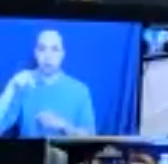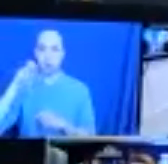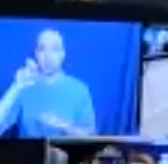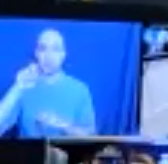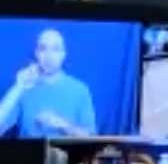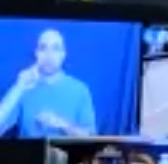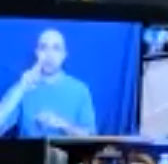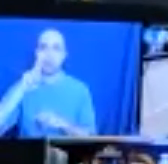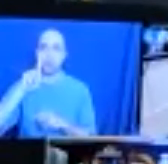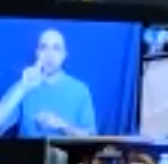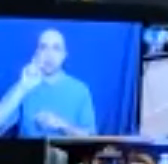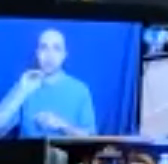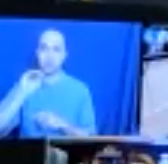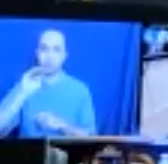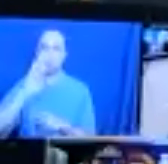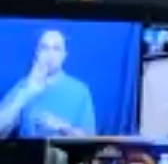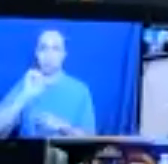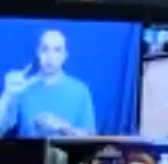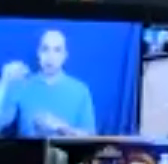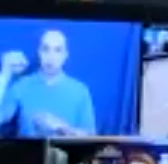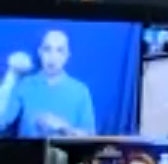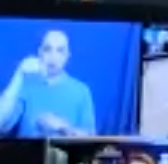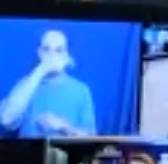VIRTUALLY. SOMETIMES IF YOU CAN'T